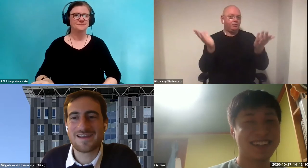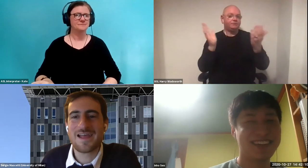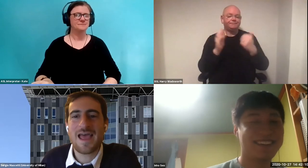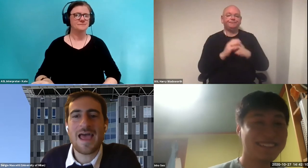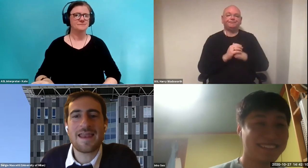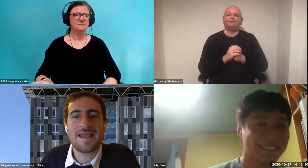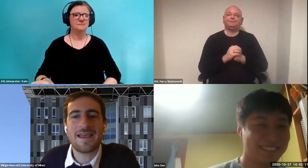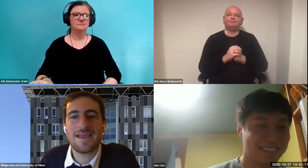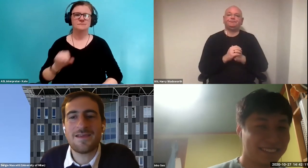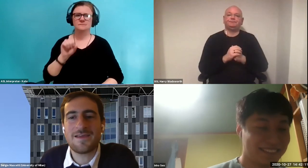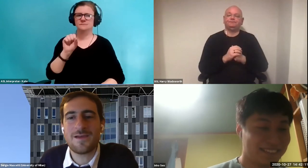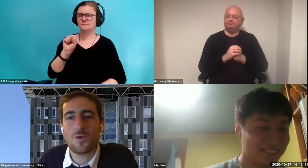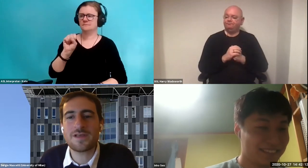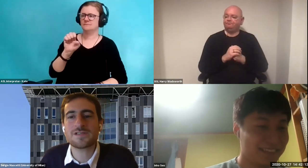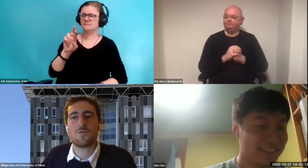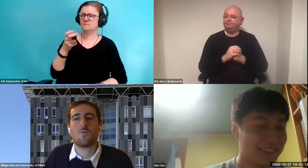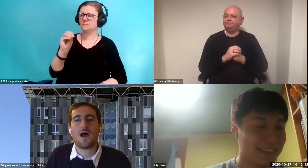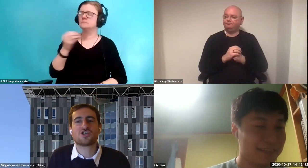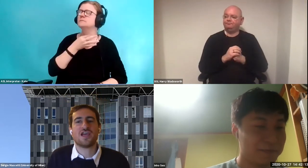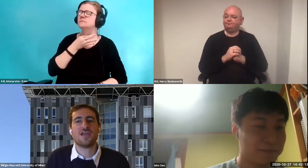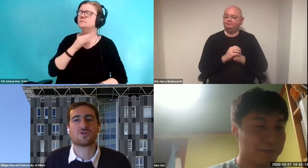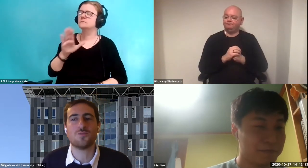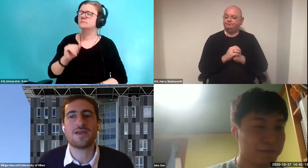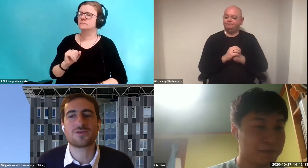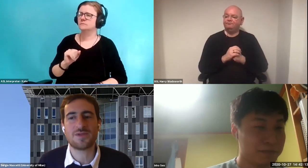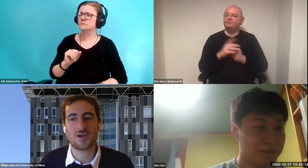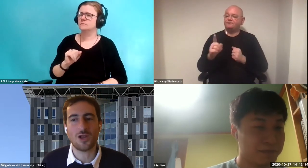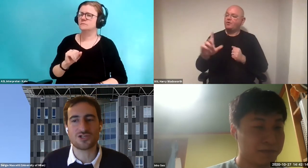yeah and what is one change to mainstream technology